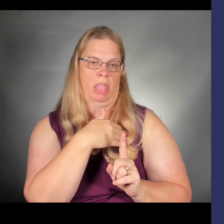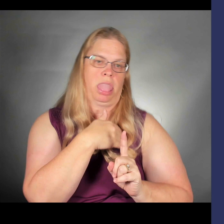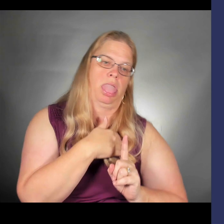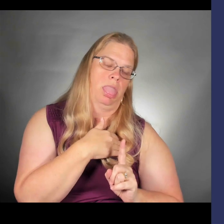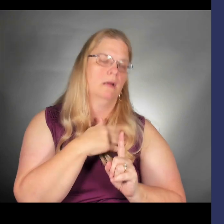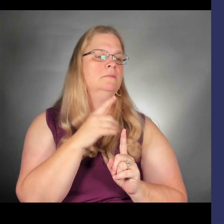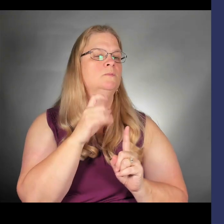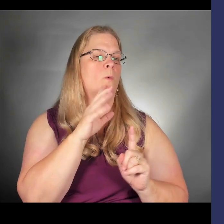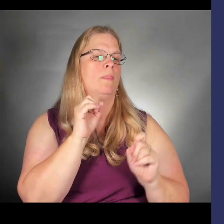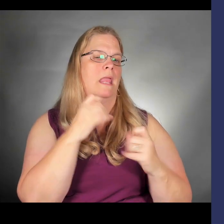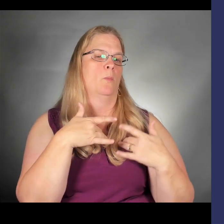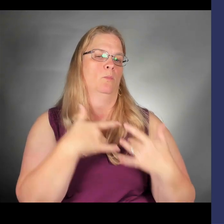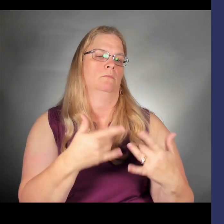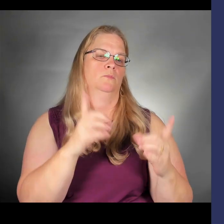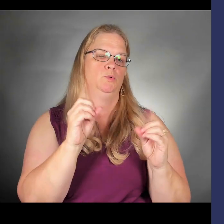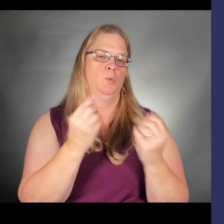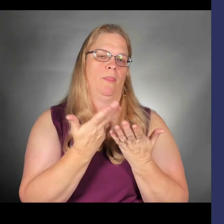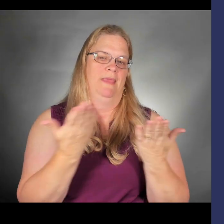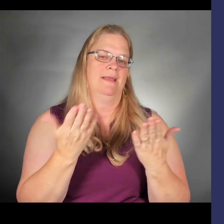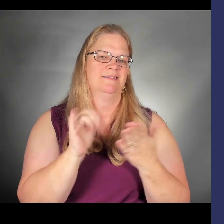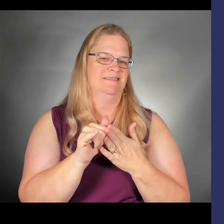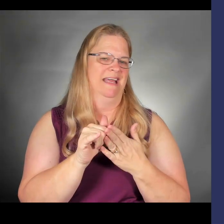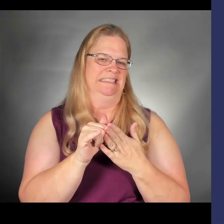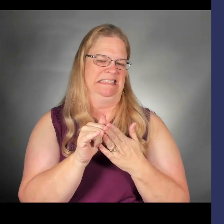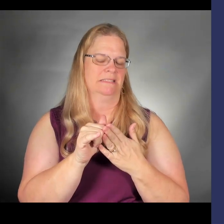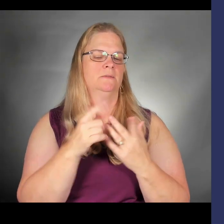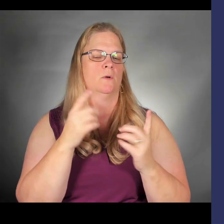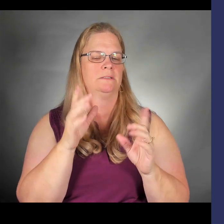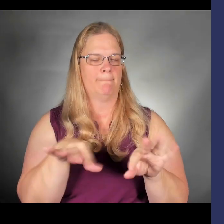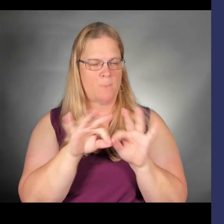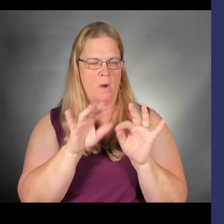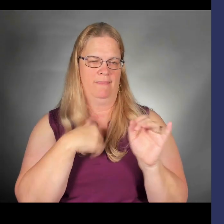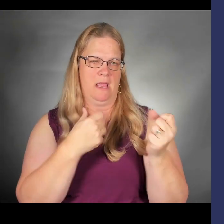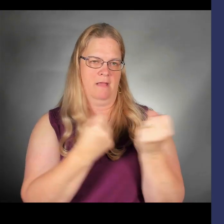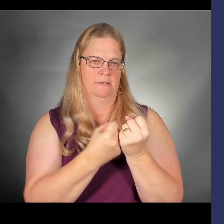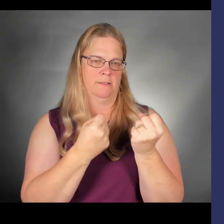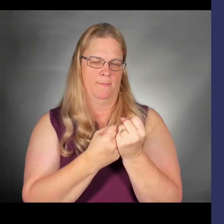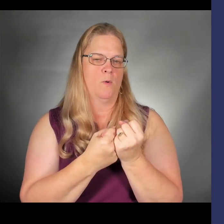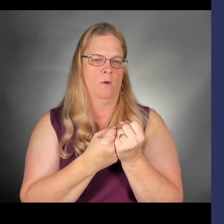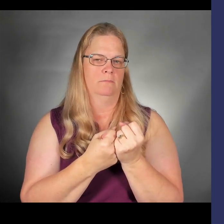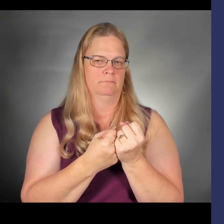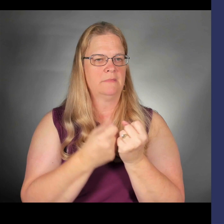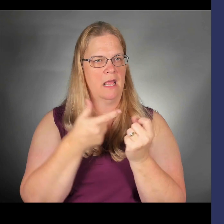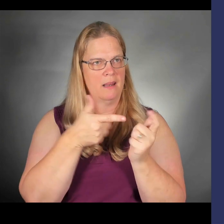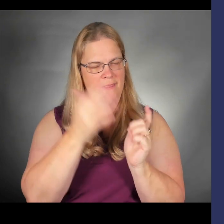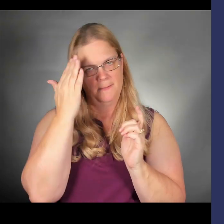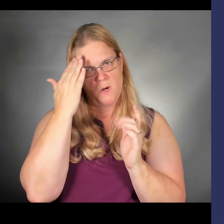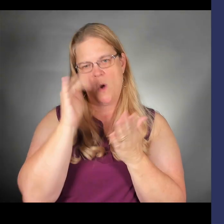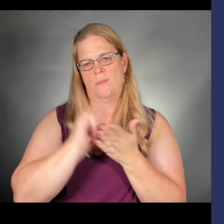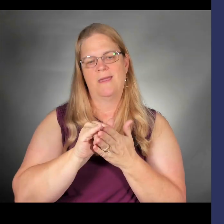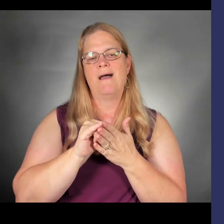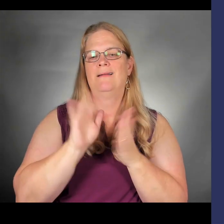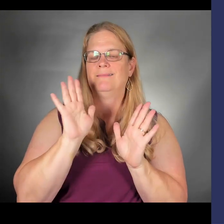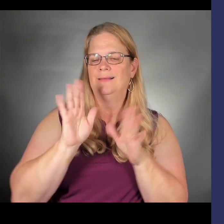Because with a consequence they can feel that they're a burden to others, and so it's important that they have support during that period.